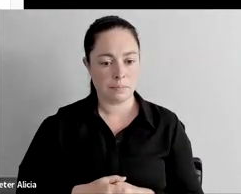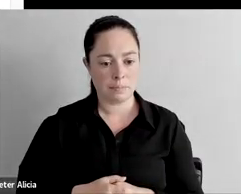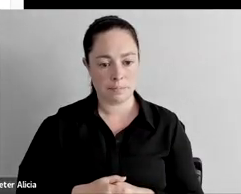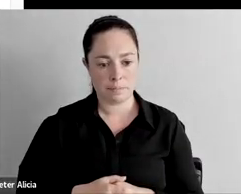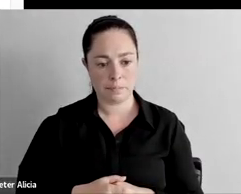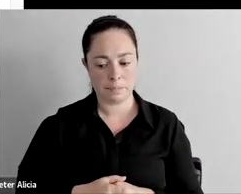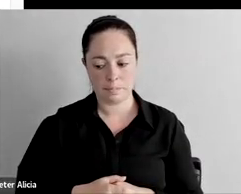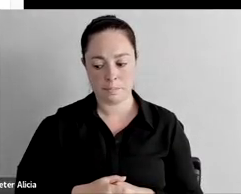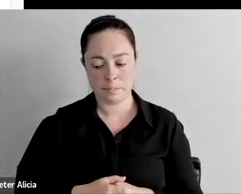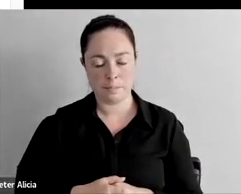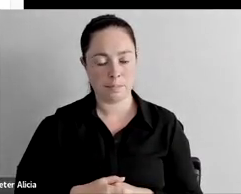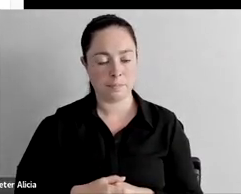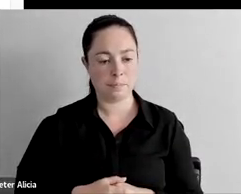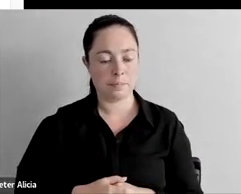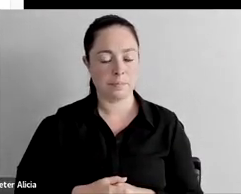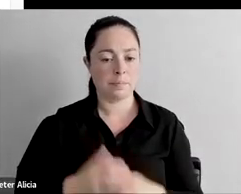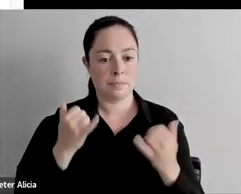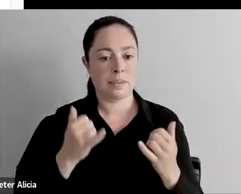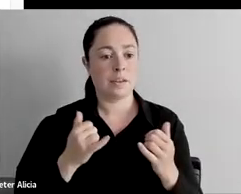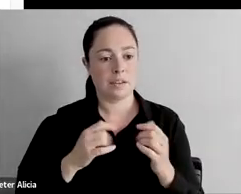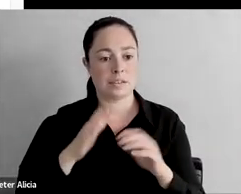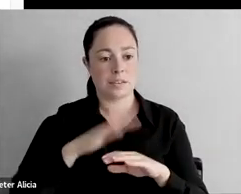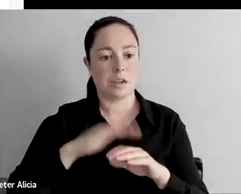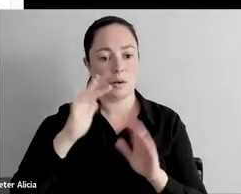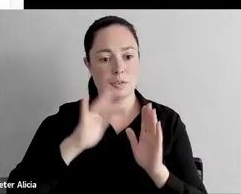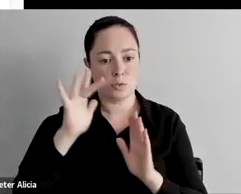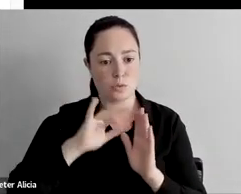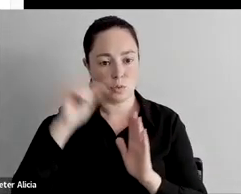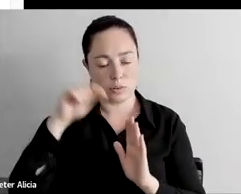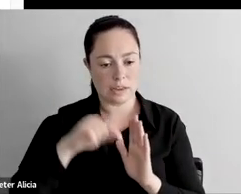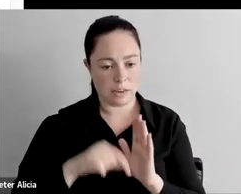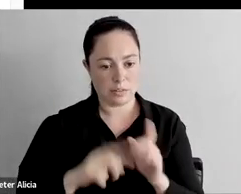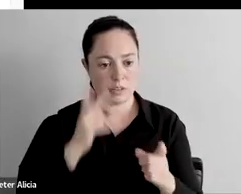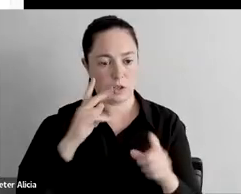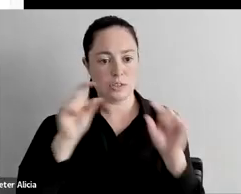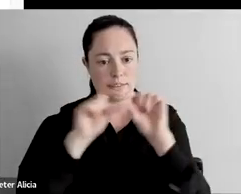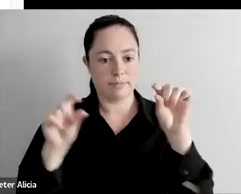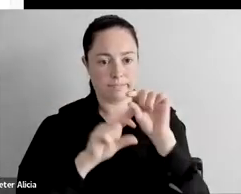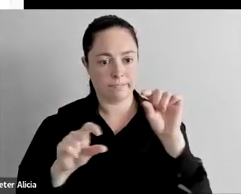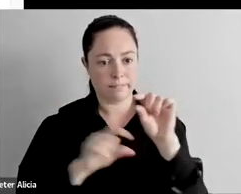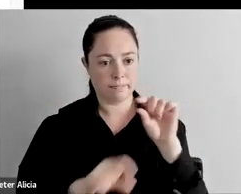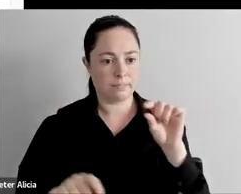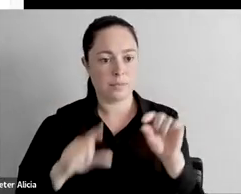So now if you scroll down though, you're going to find that these bar graphs are not particularly